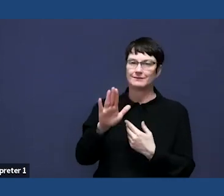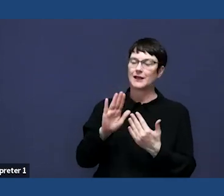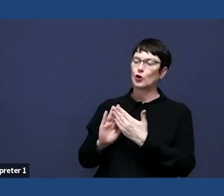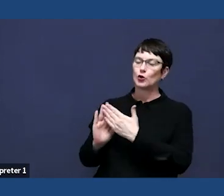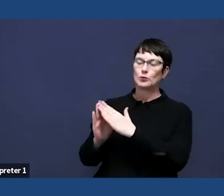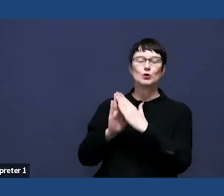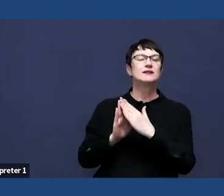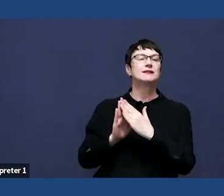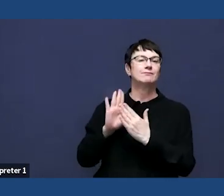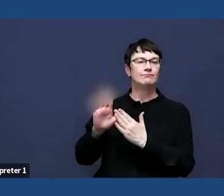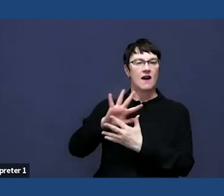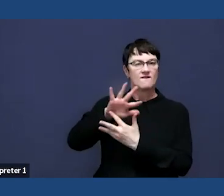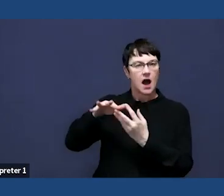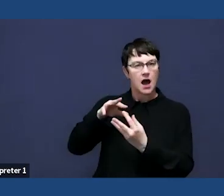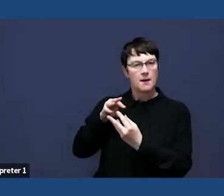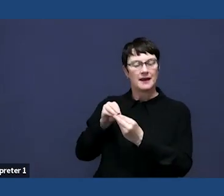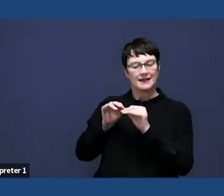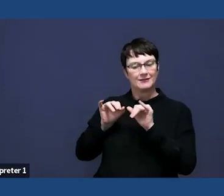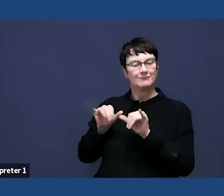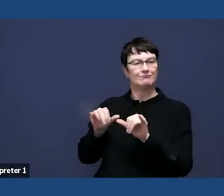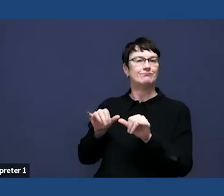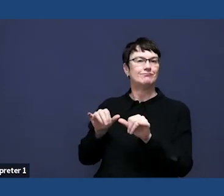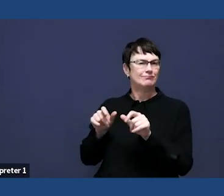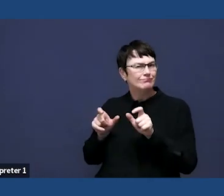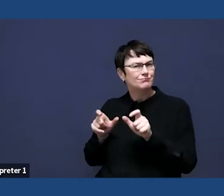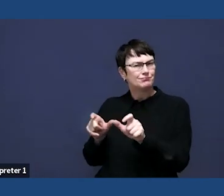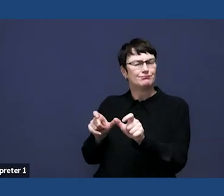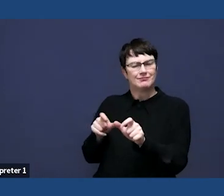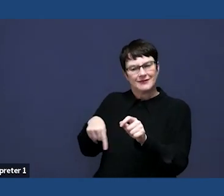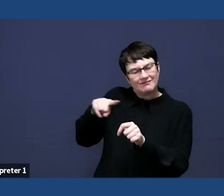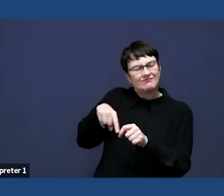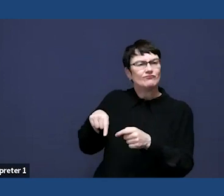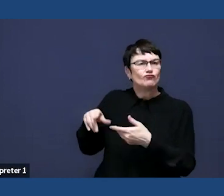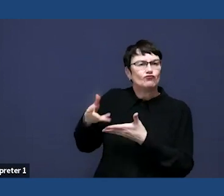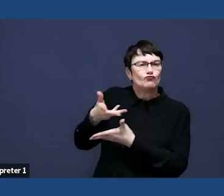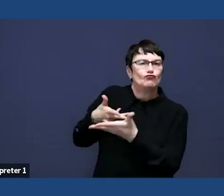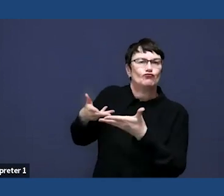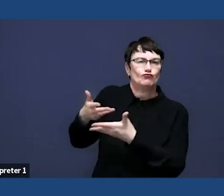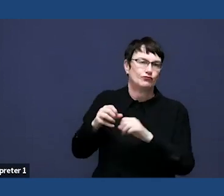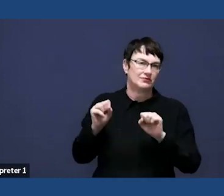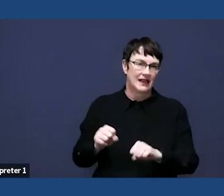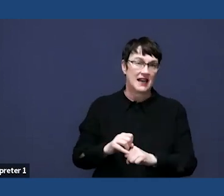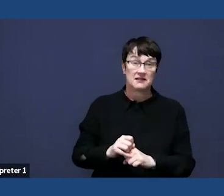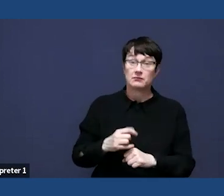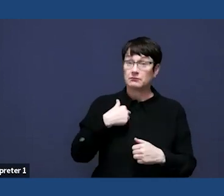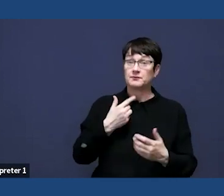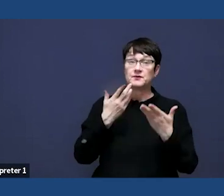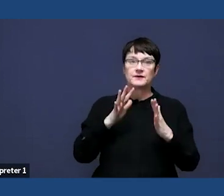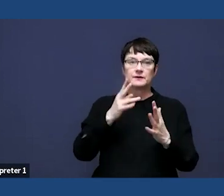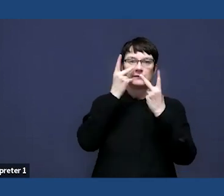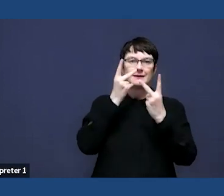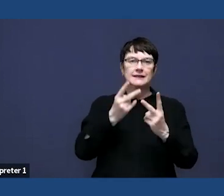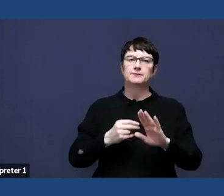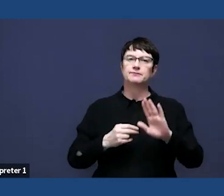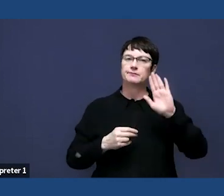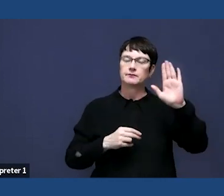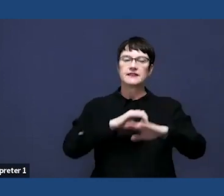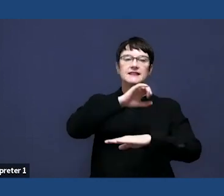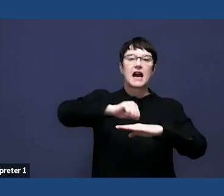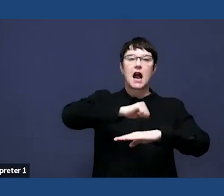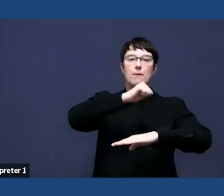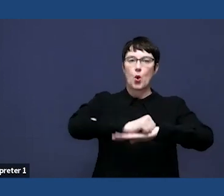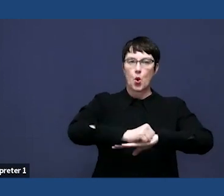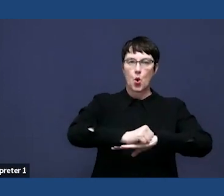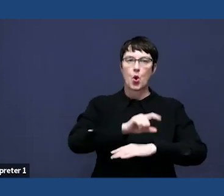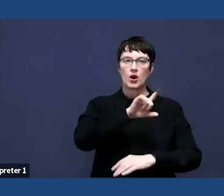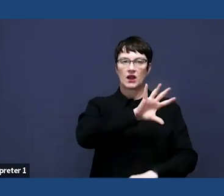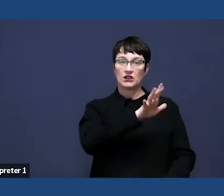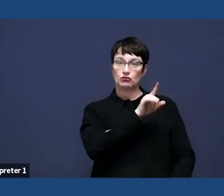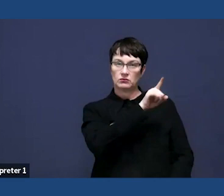there's simply not sufficient supply and long-term care facilities in order to provide that kind